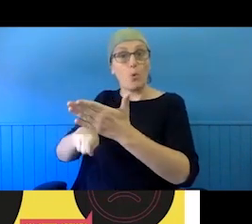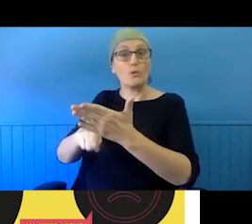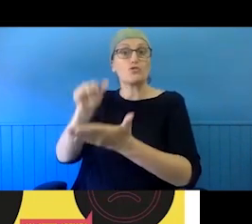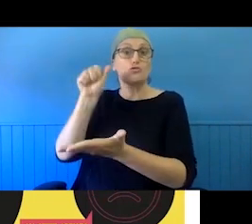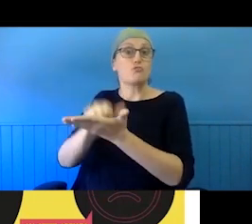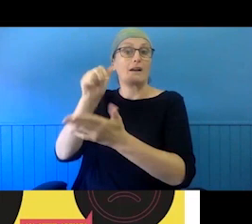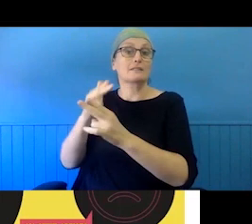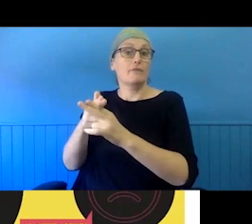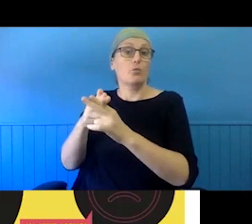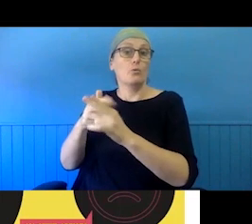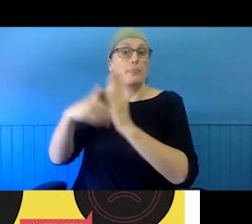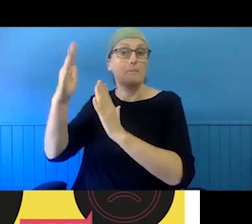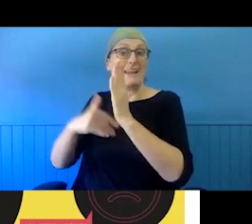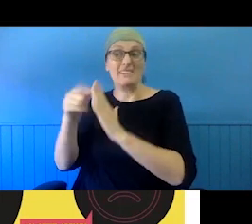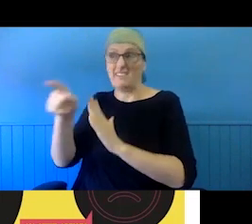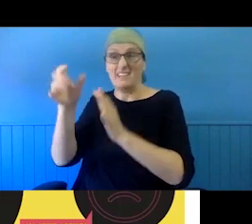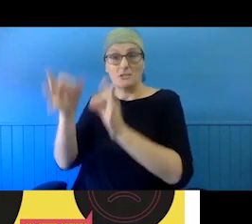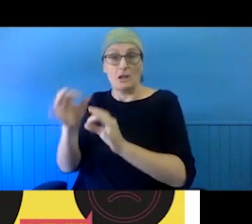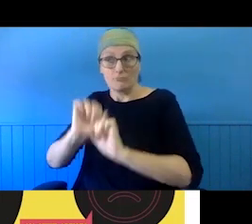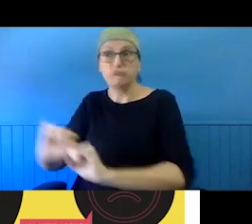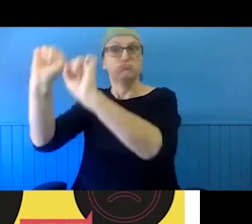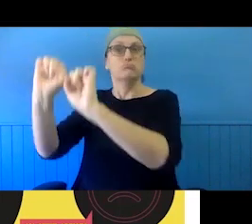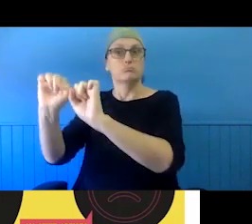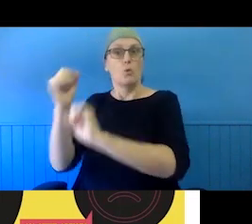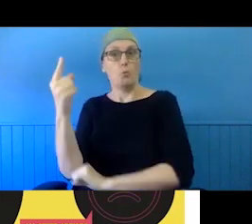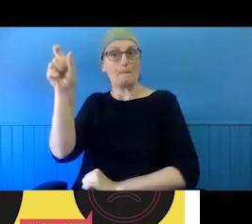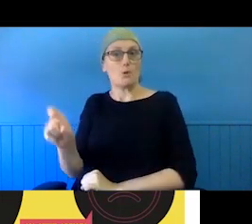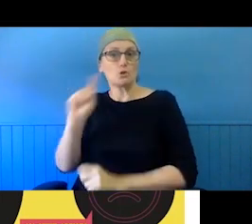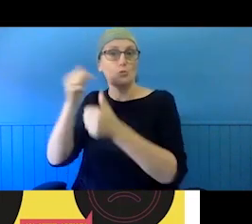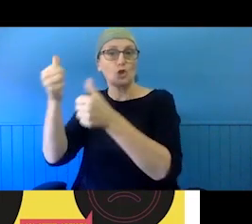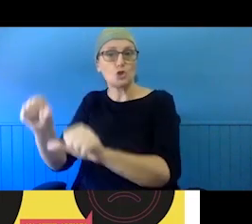This had annoyed Stuart Semple and a group of other artists saying, "Why